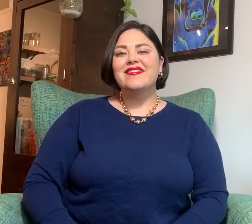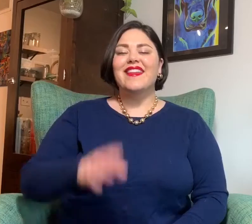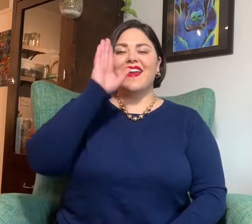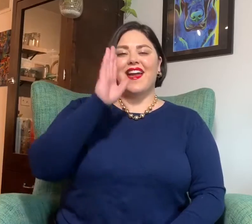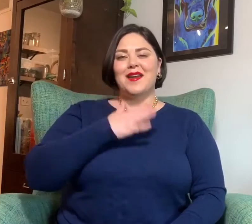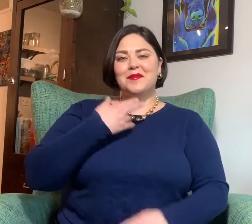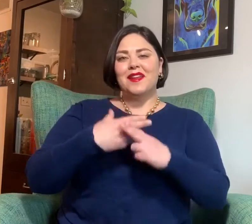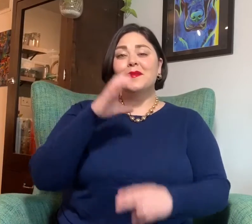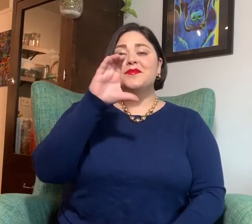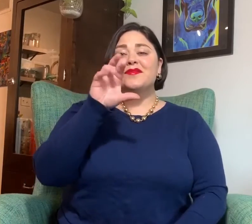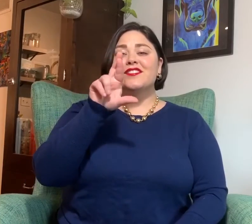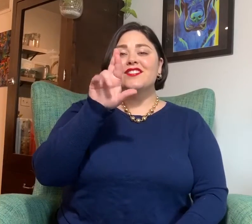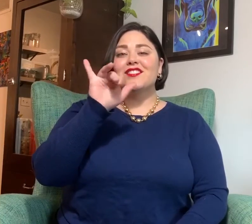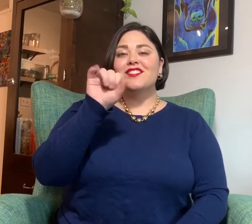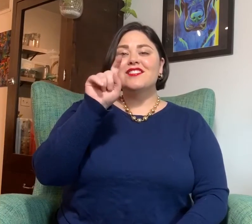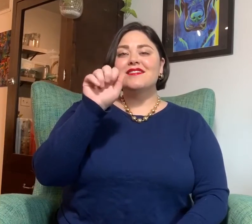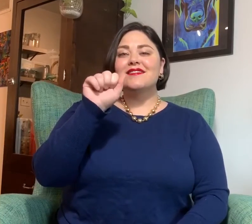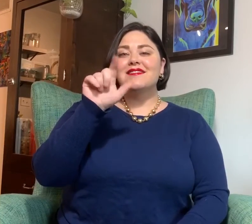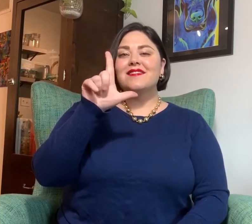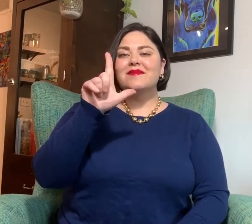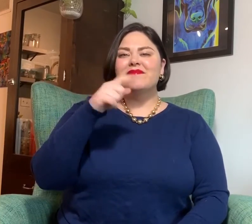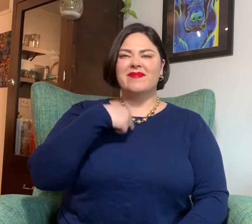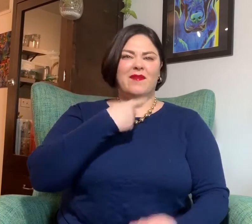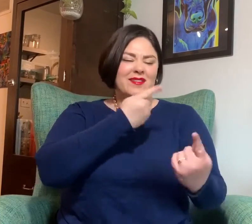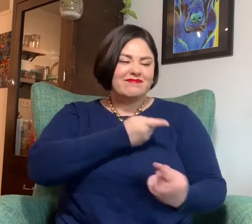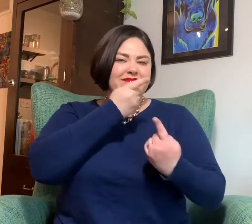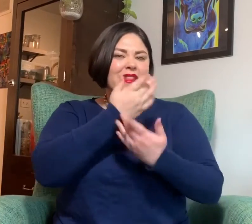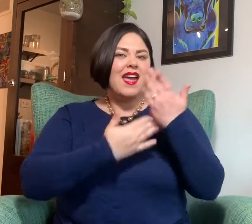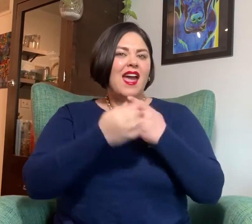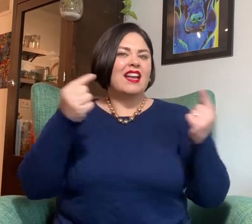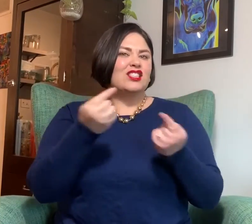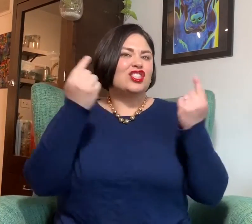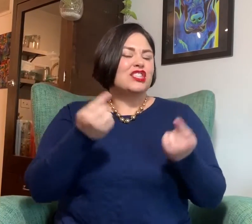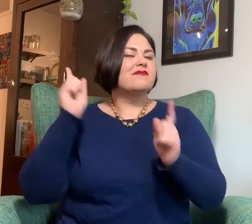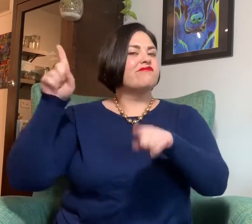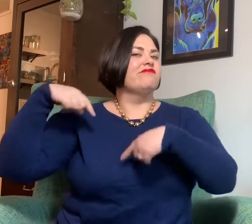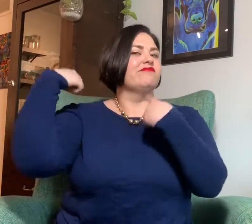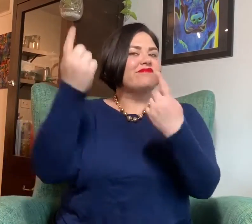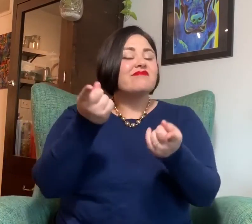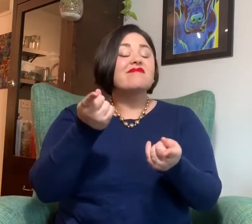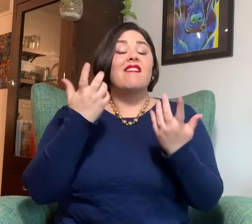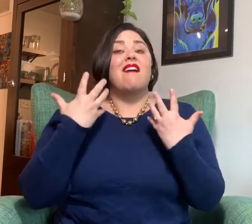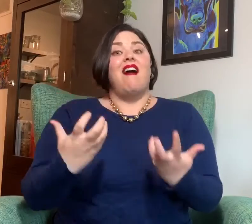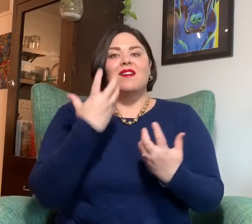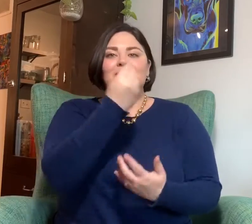Hi, my name is Crystal. I’ve been dealing with a hand injury